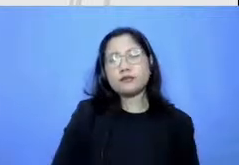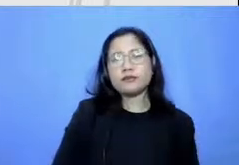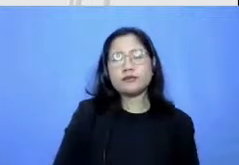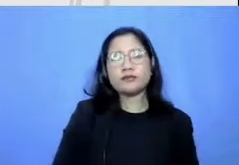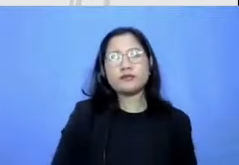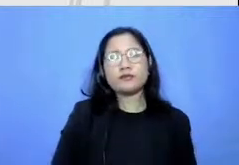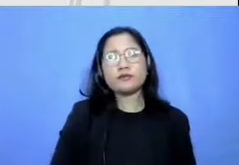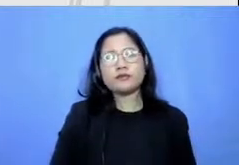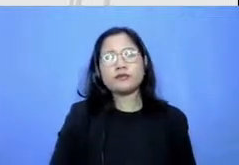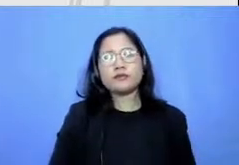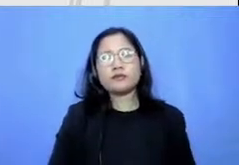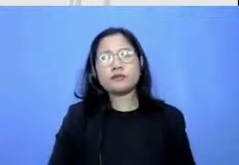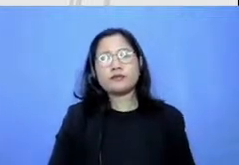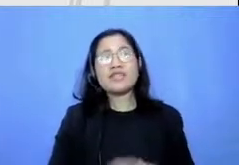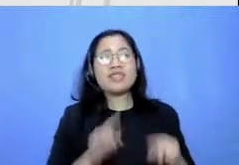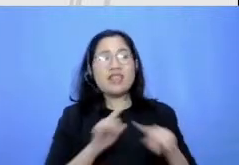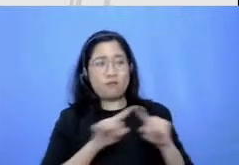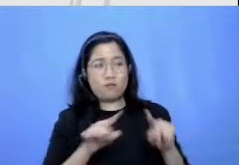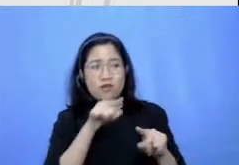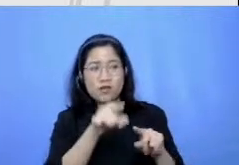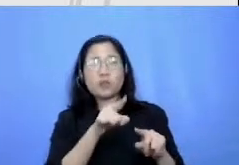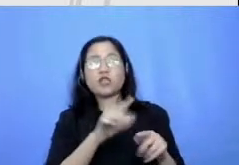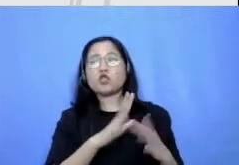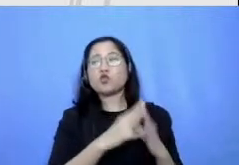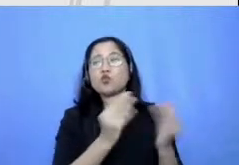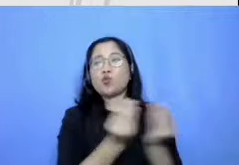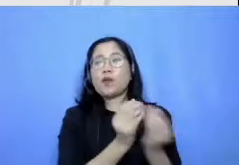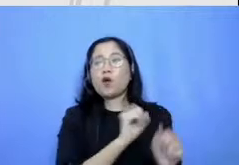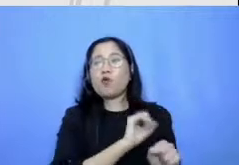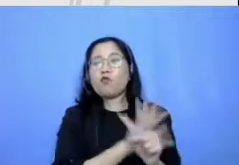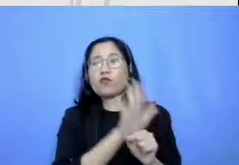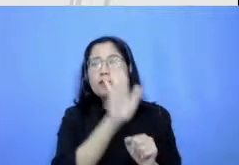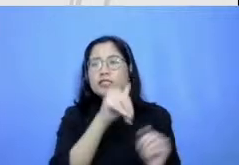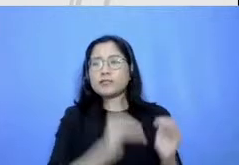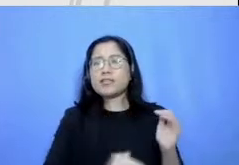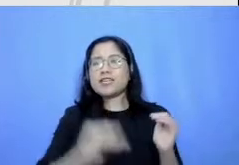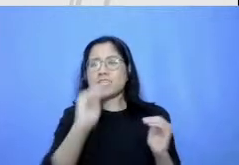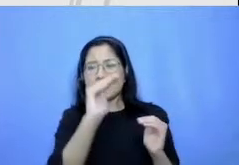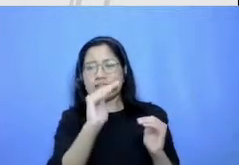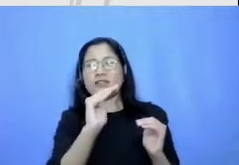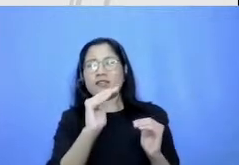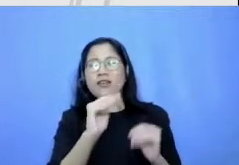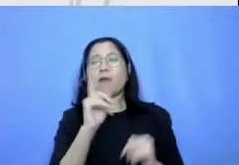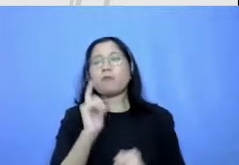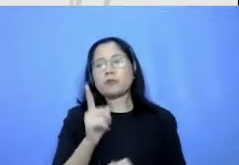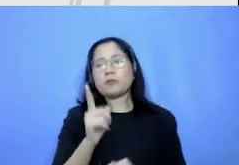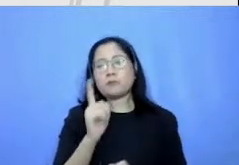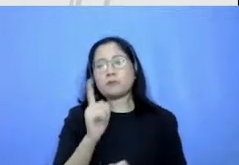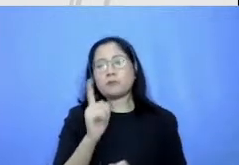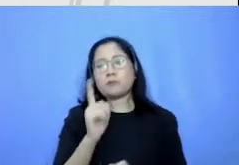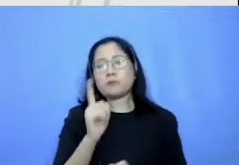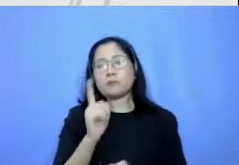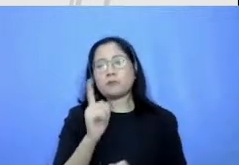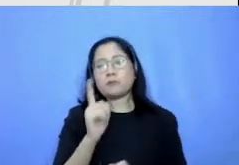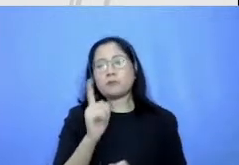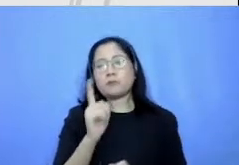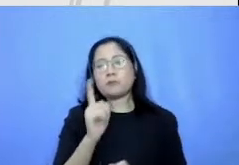numbers on the right, we brainstorm, we issue ideas.